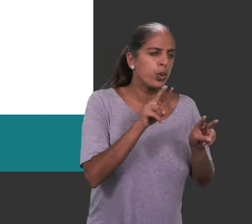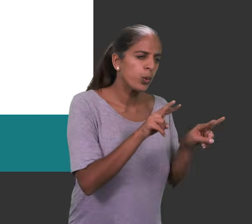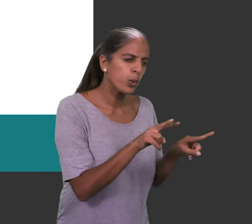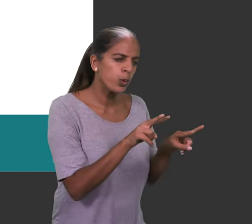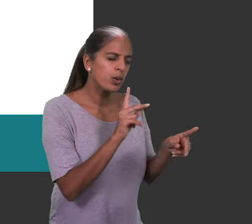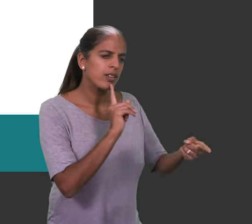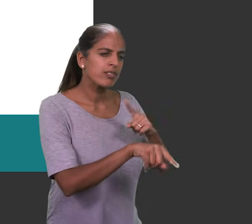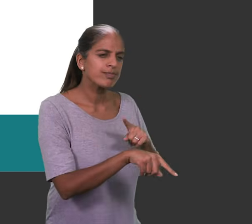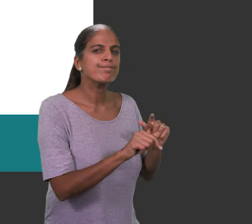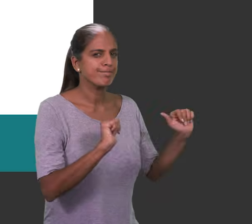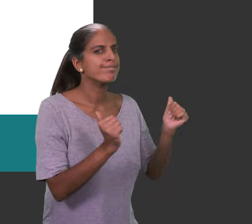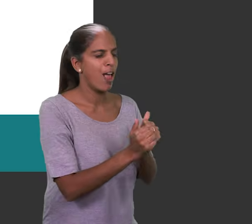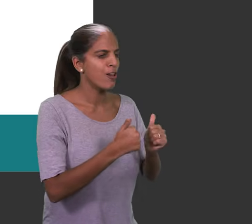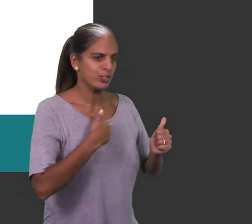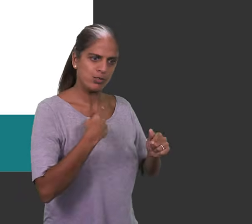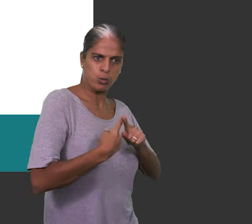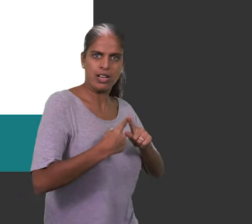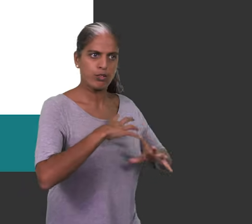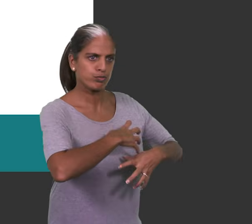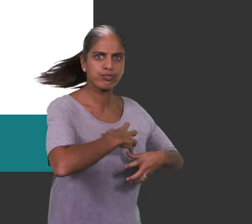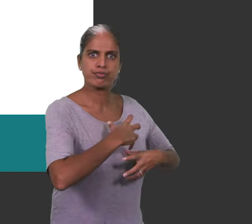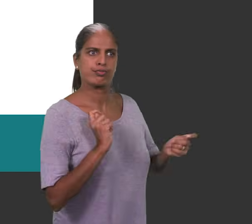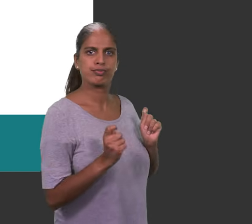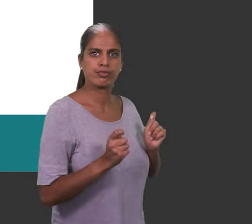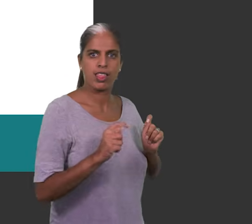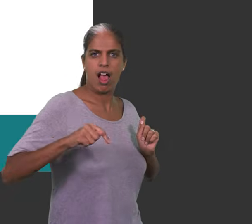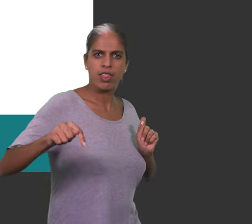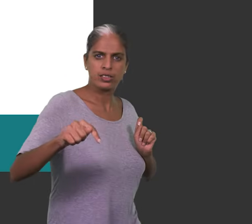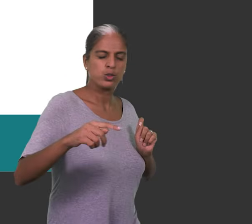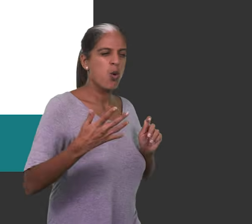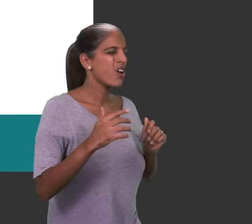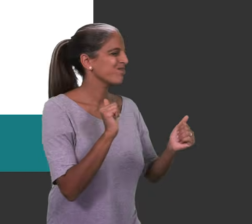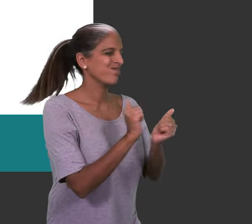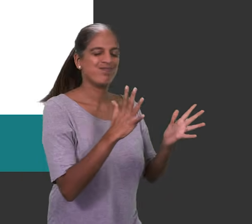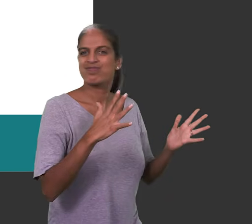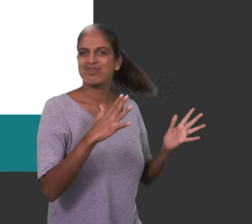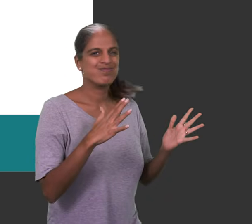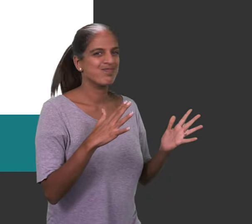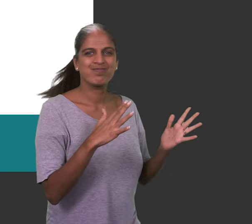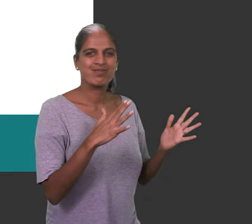What you need to do is provide a response showing how much you agree or disagree with each statement.